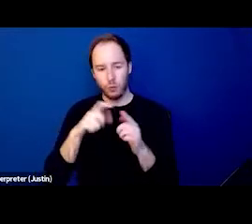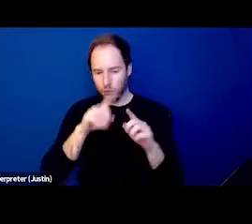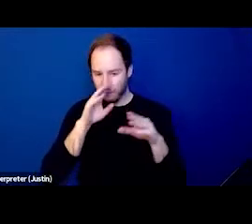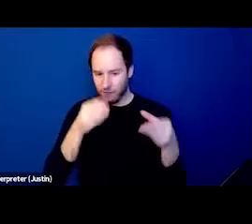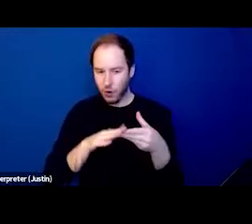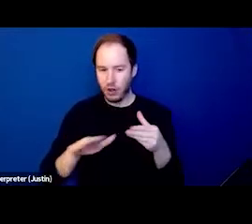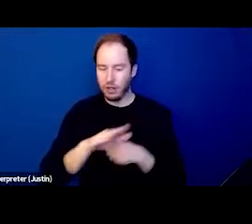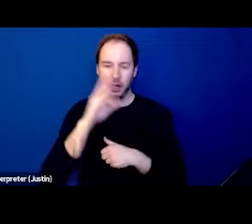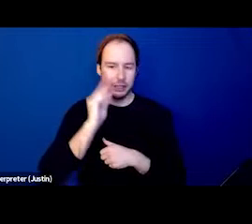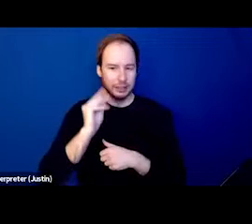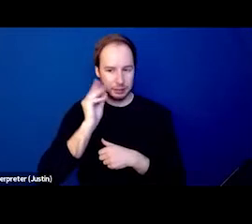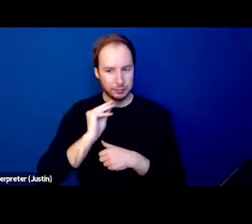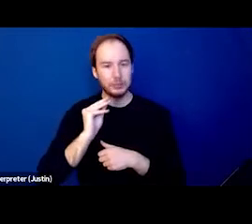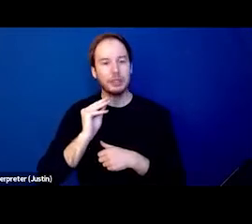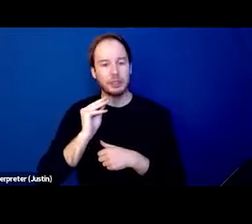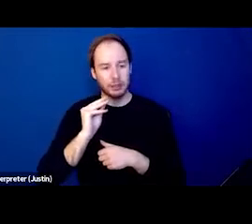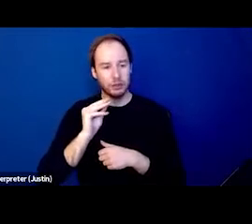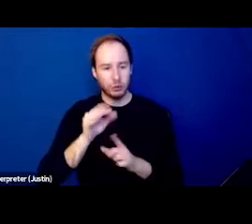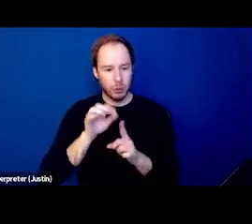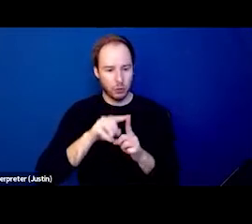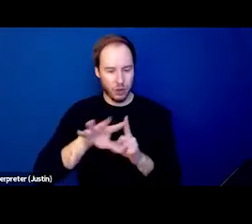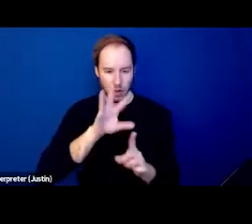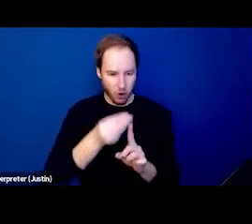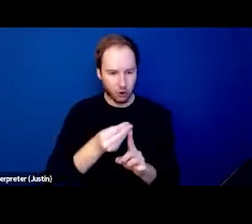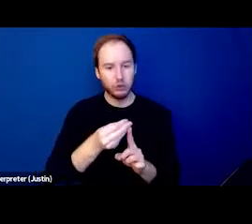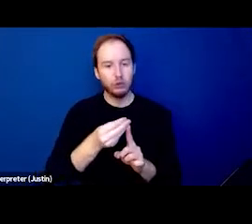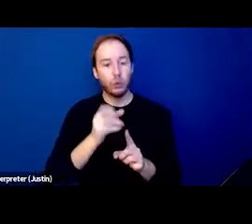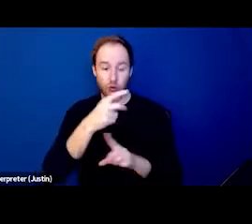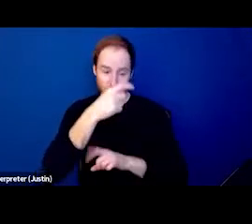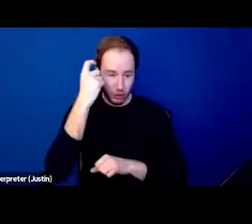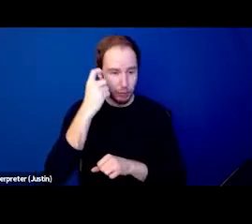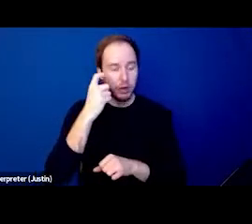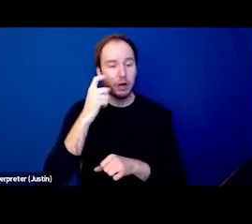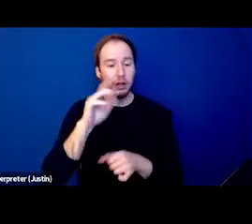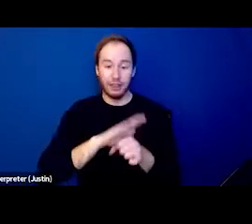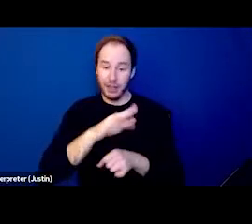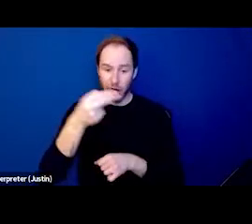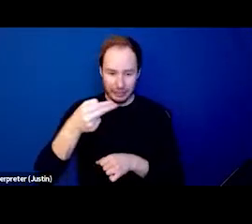that native individuals may have or trauma associated with their past that may be vital when telling their story